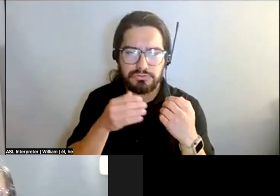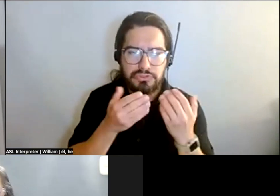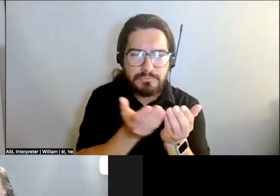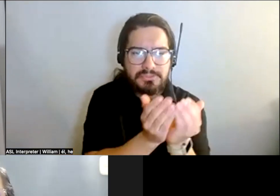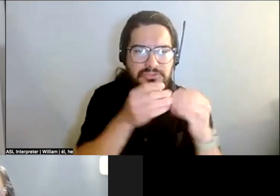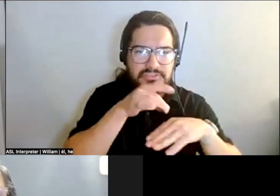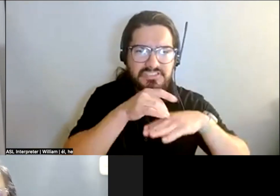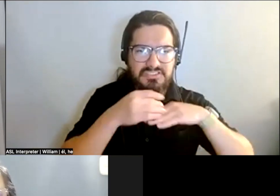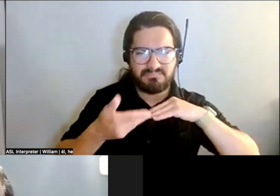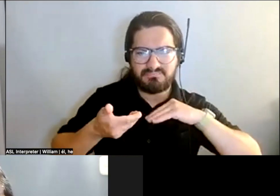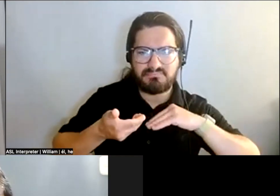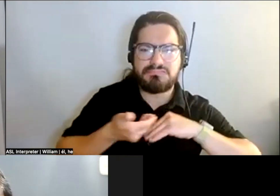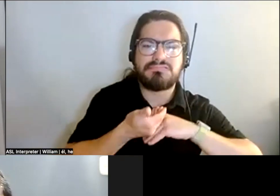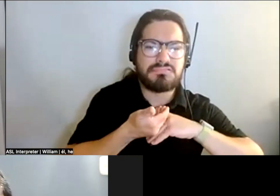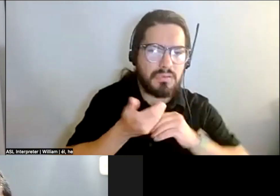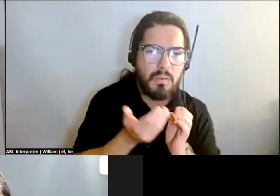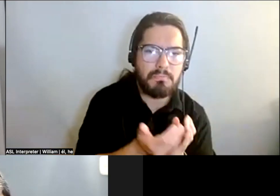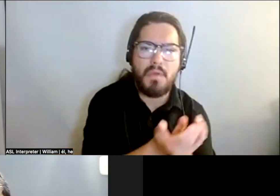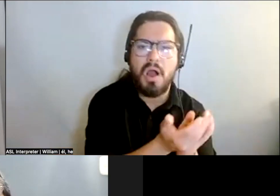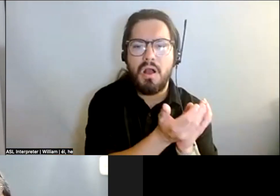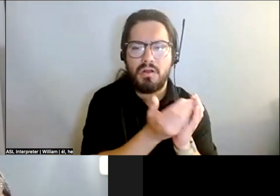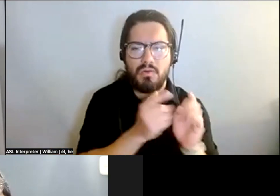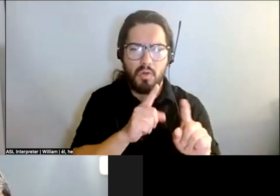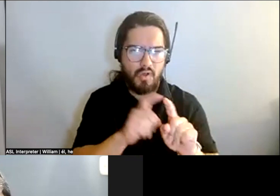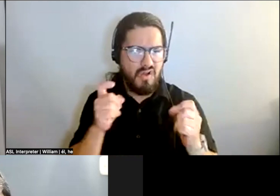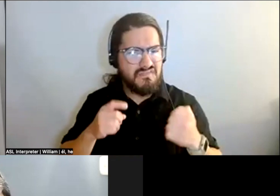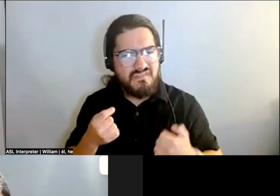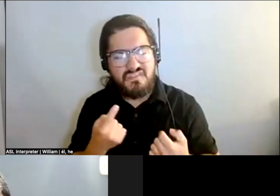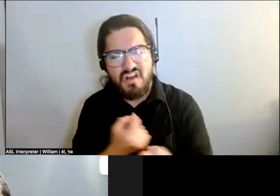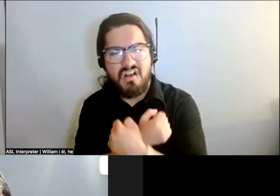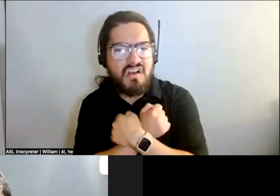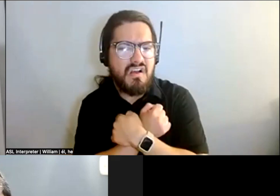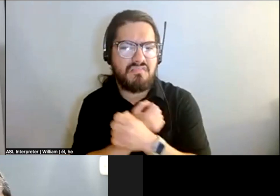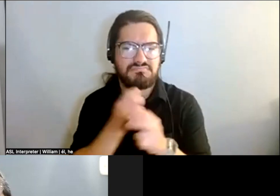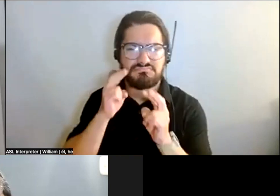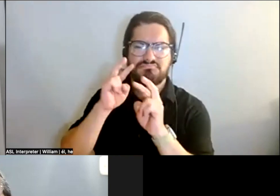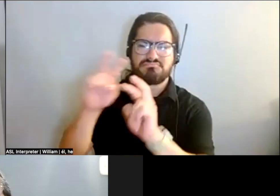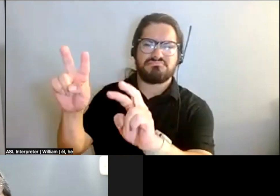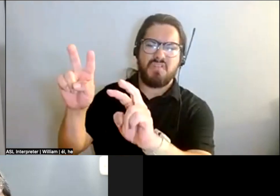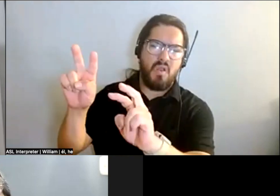Those of us who come from love Too sorrowful to see the sky, too frail and sorrowful